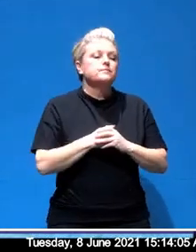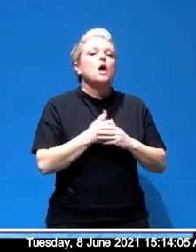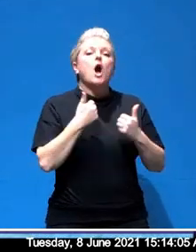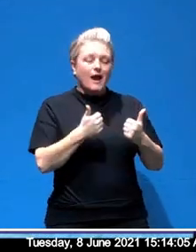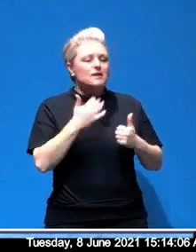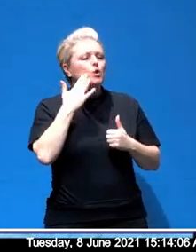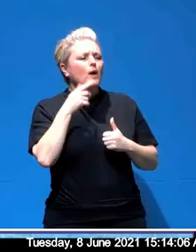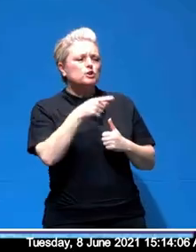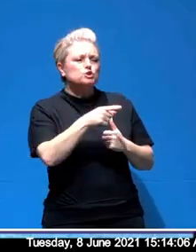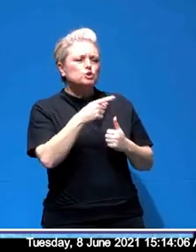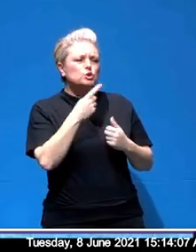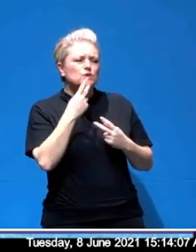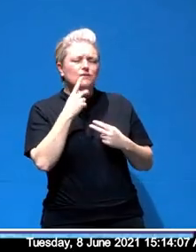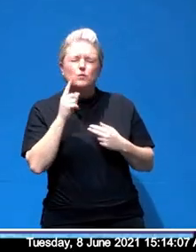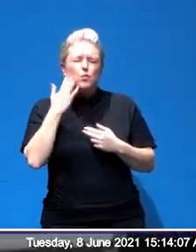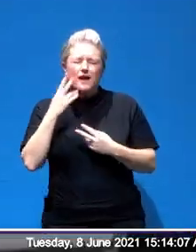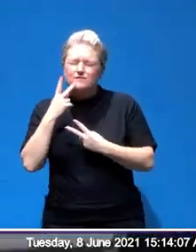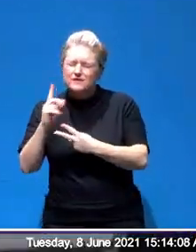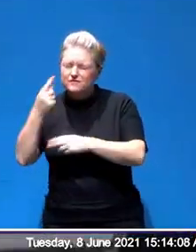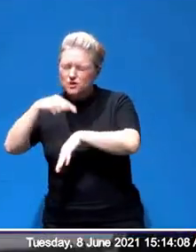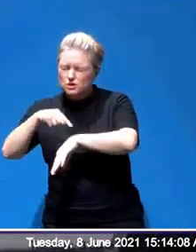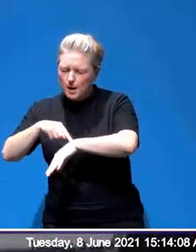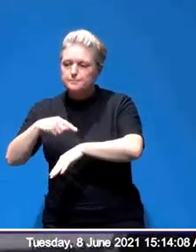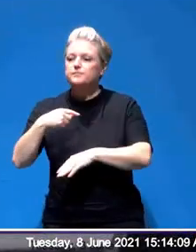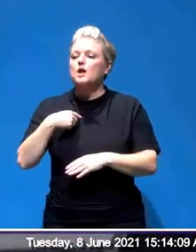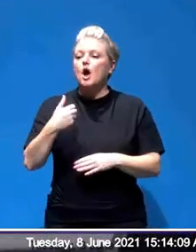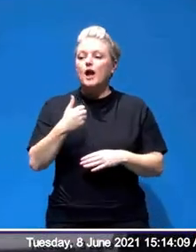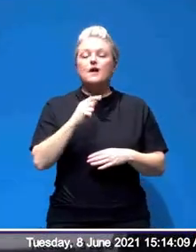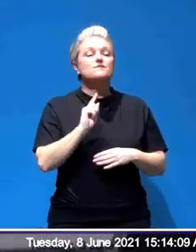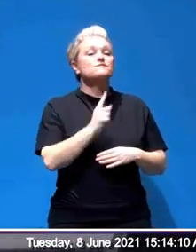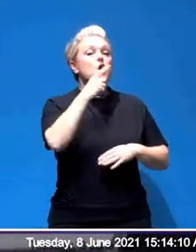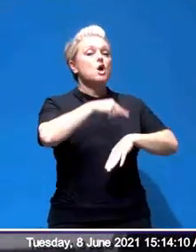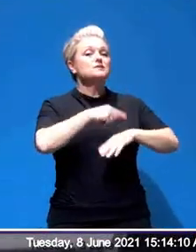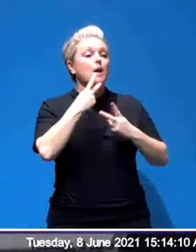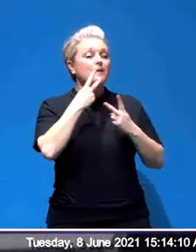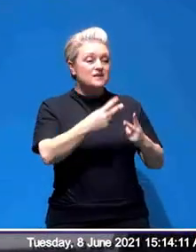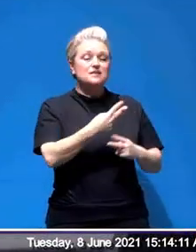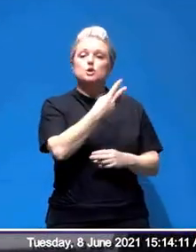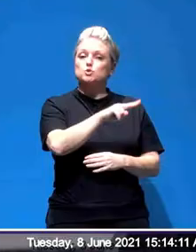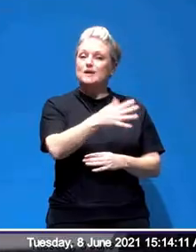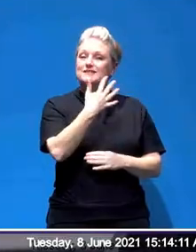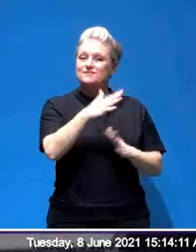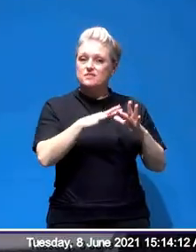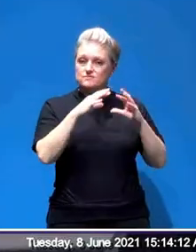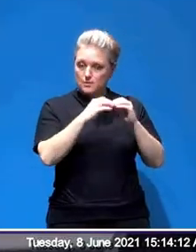The first time I visited N Street was on 25 February 2019.